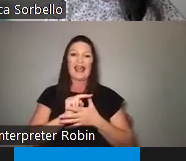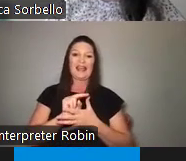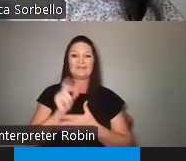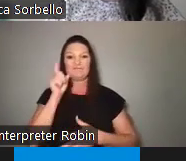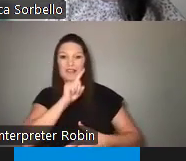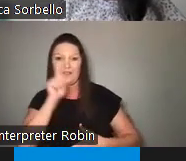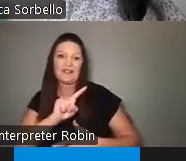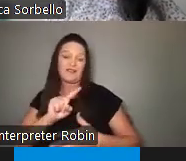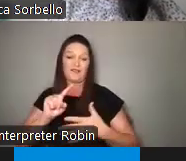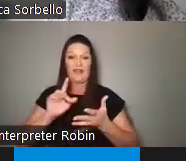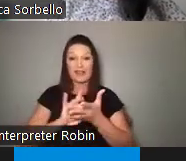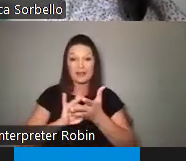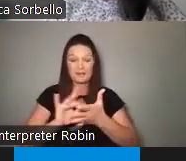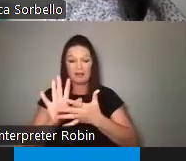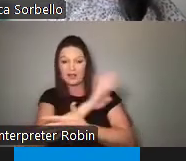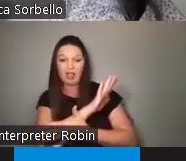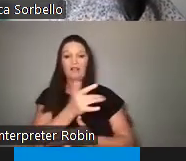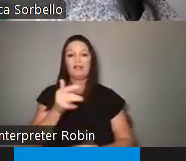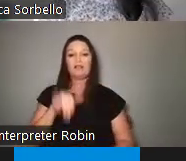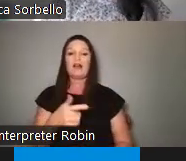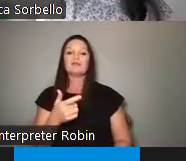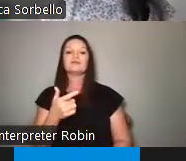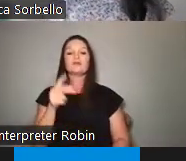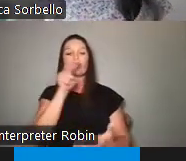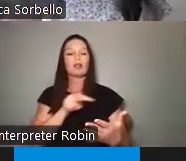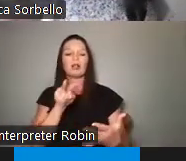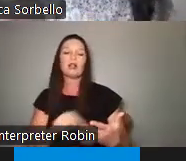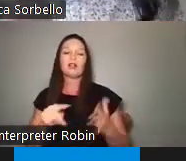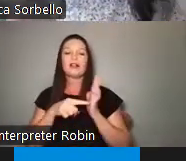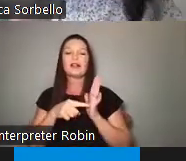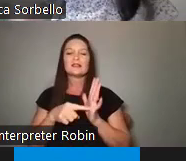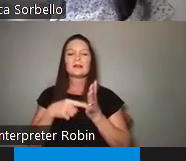amphetamines. Really recognizing